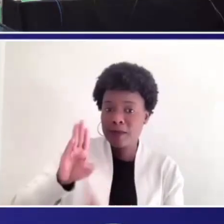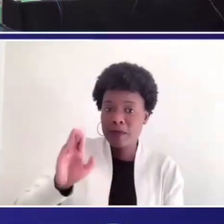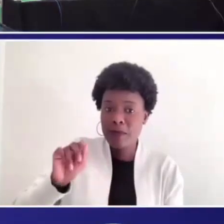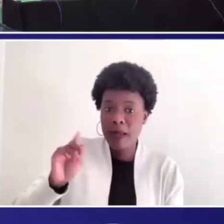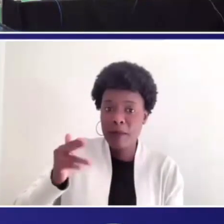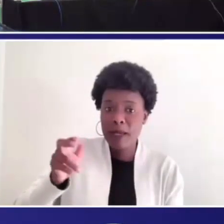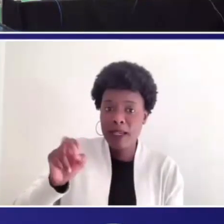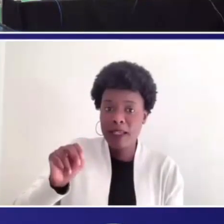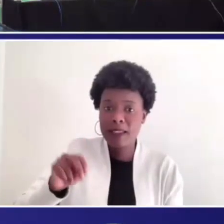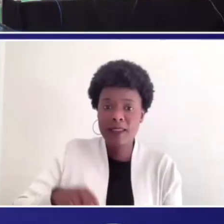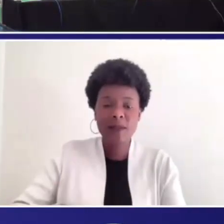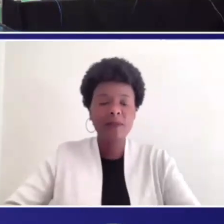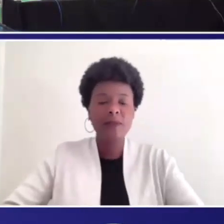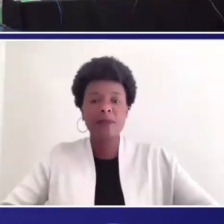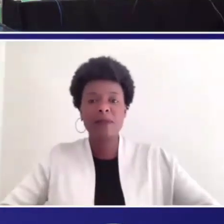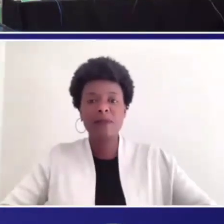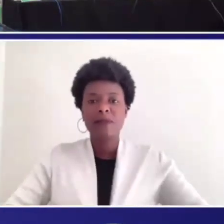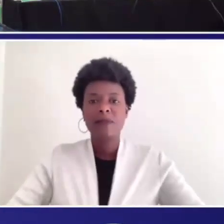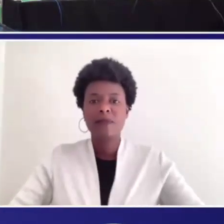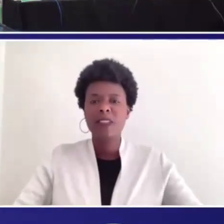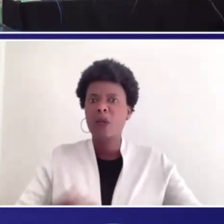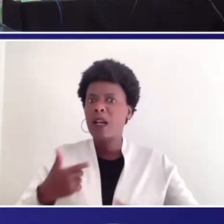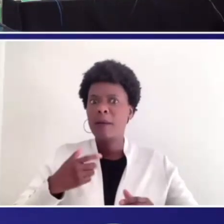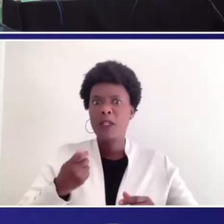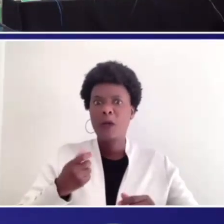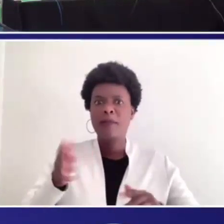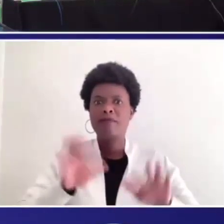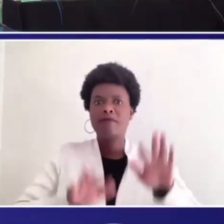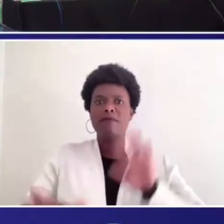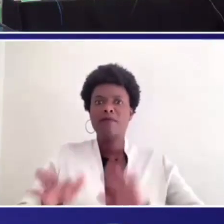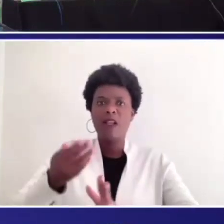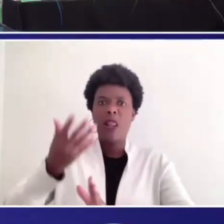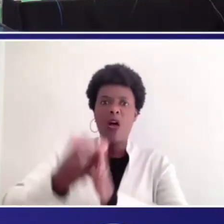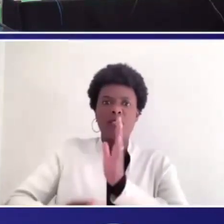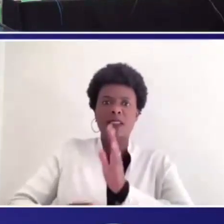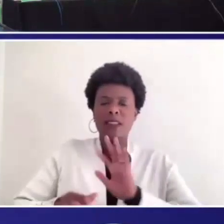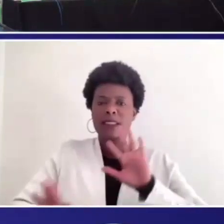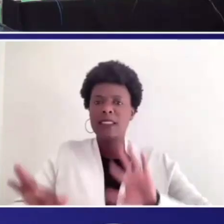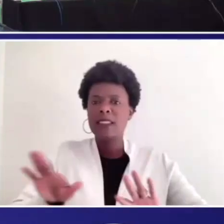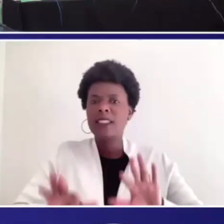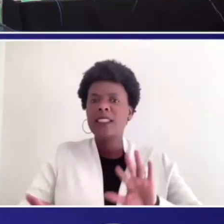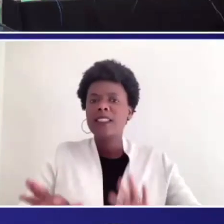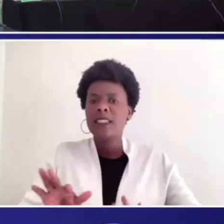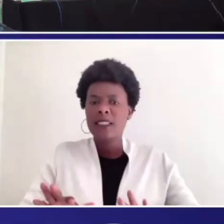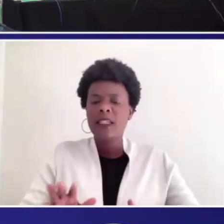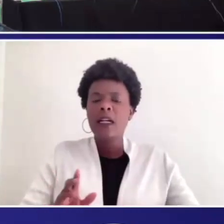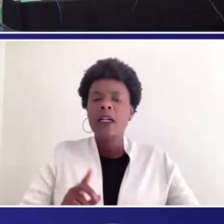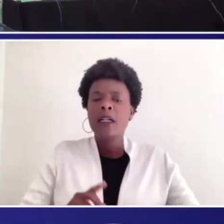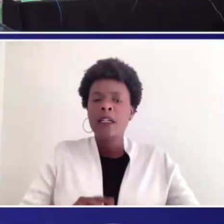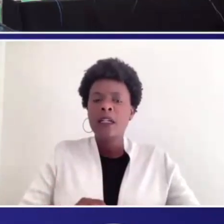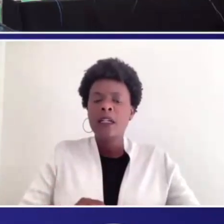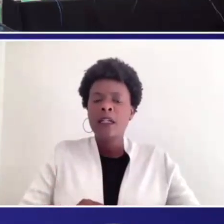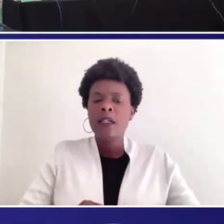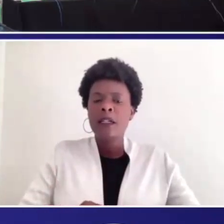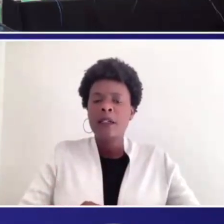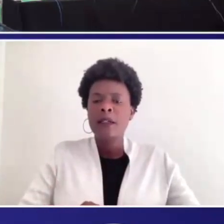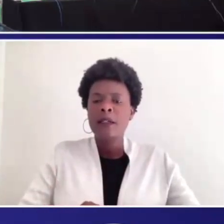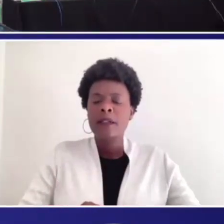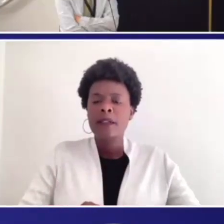Yeah. So I got, I got a little lost in going back to another answer, but that's okay. So in this scenario,